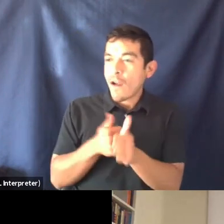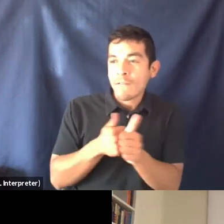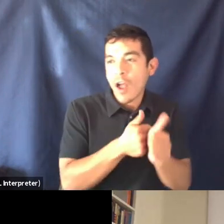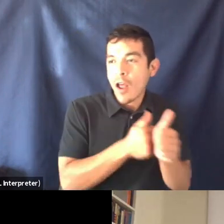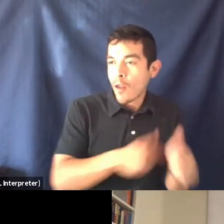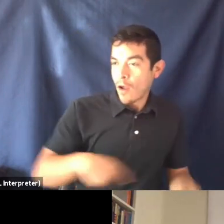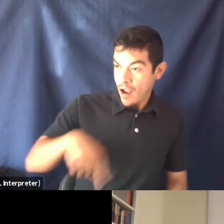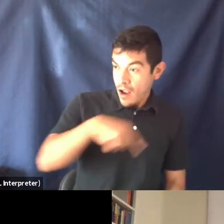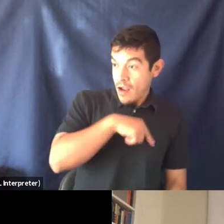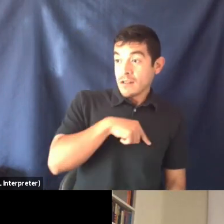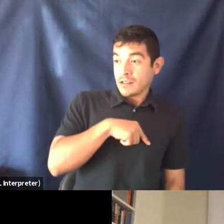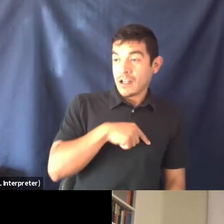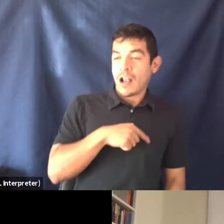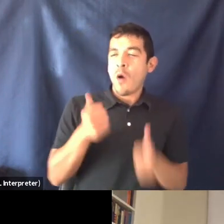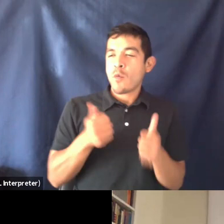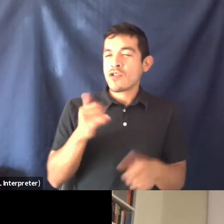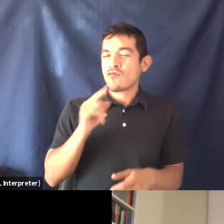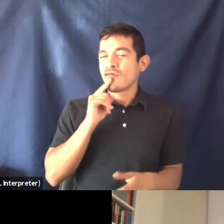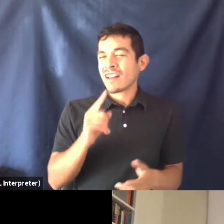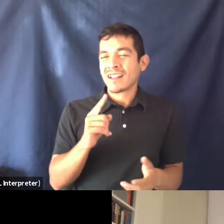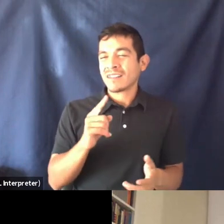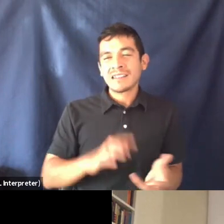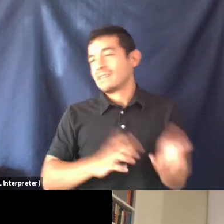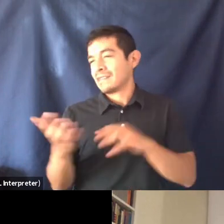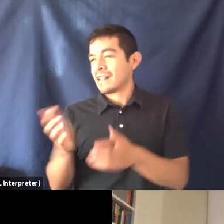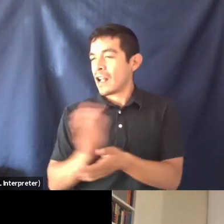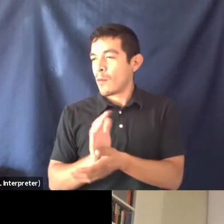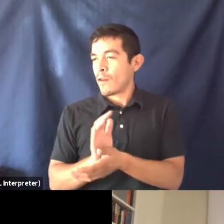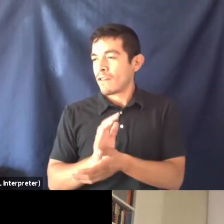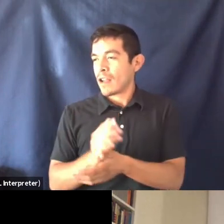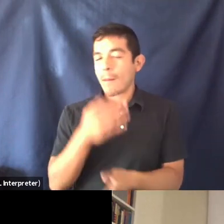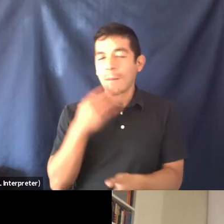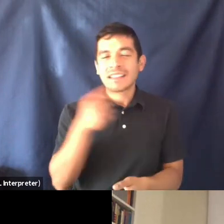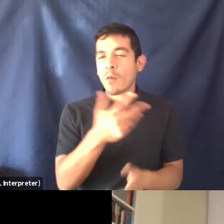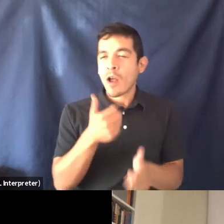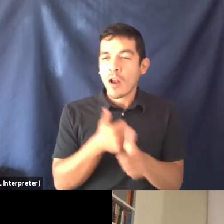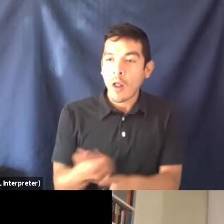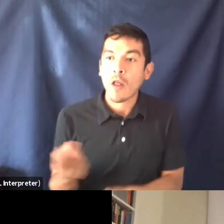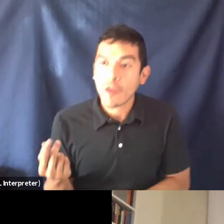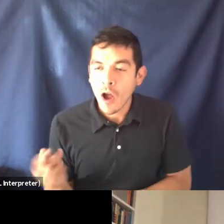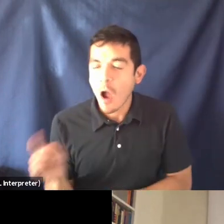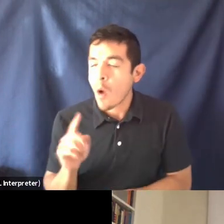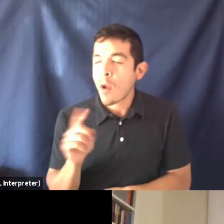the premise of the film, which is a C where does a non-human gaze take you? When you move away from the centers of power,